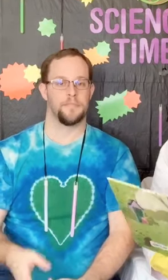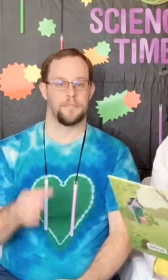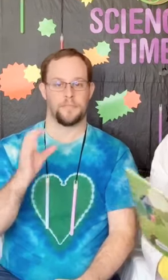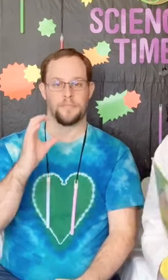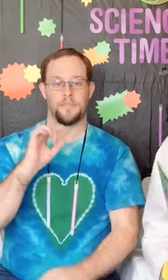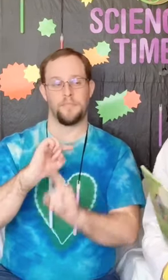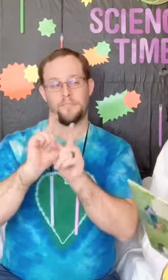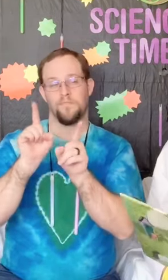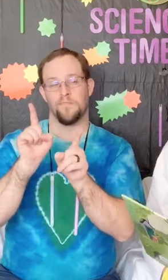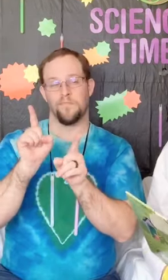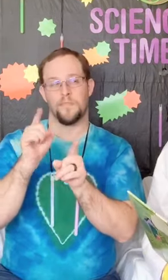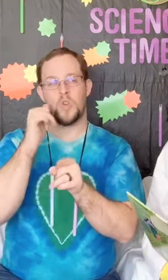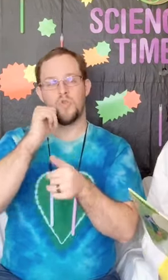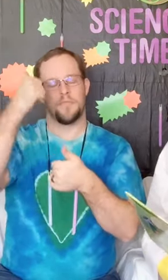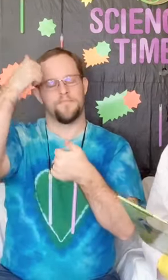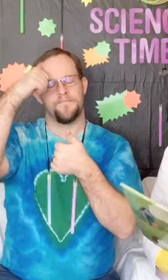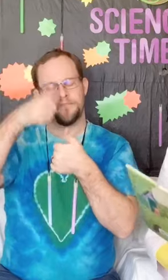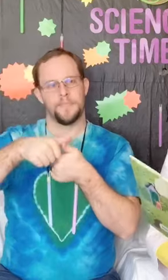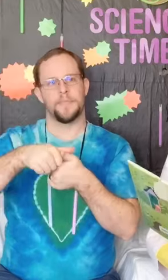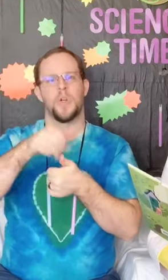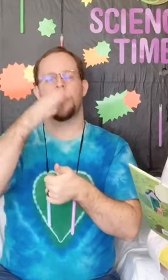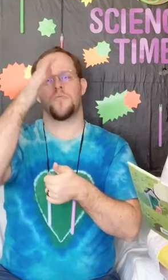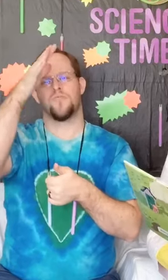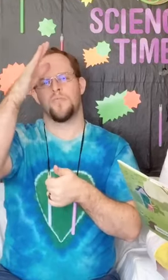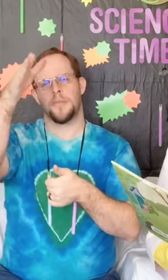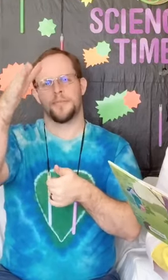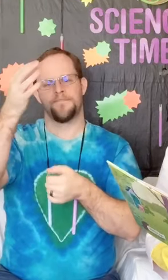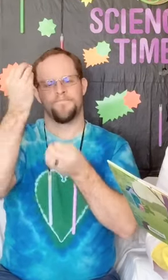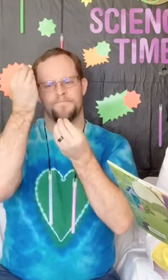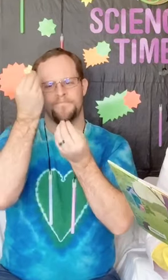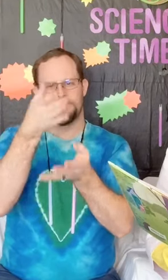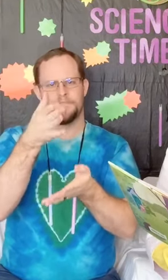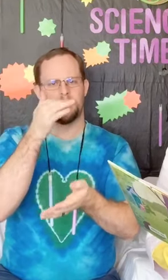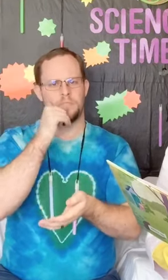But then, she remembered what Grandpa had told her.